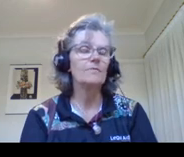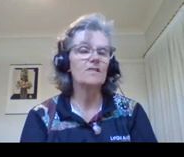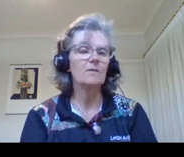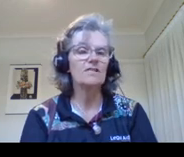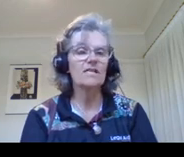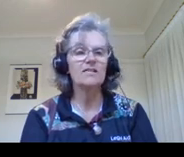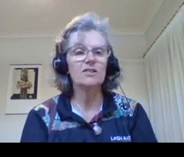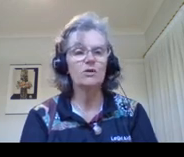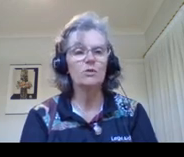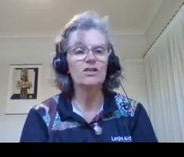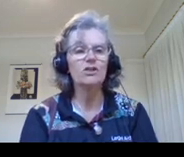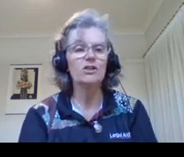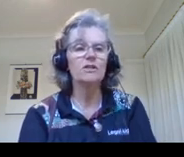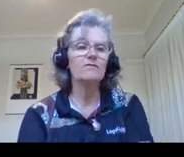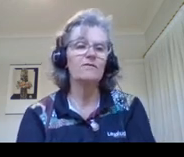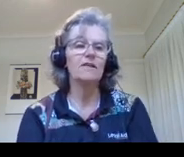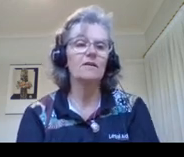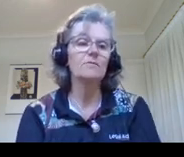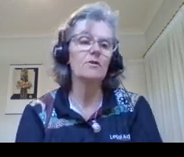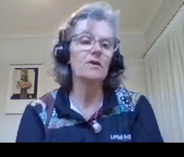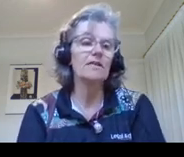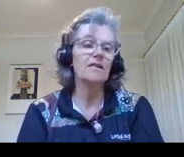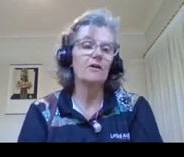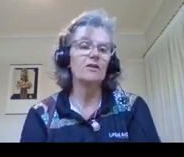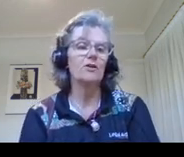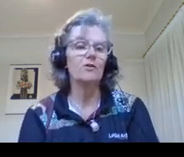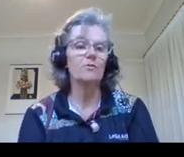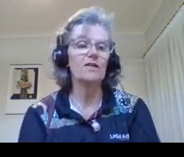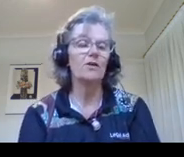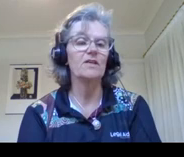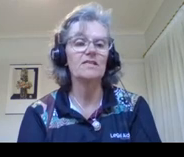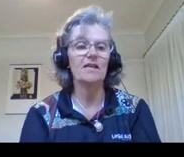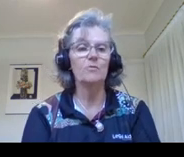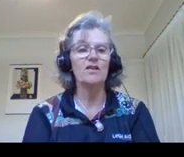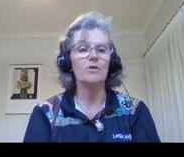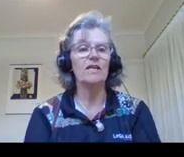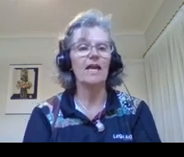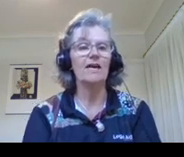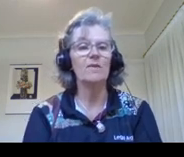someone's asked a question Fiona and Lydia I don't know if we know this they're wondering how many